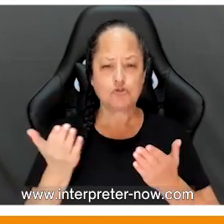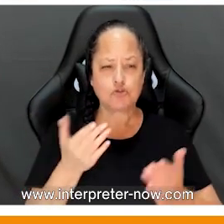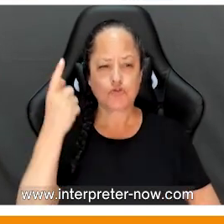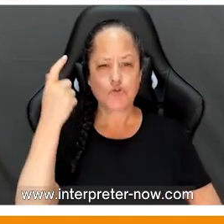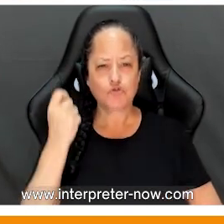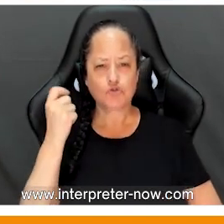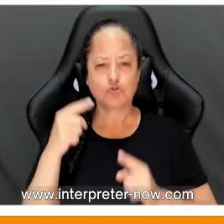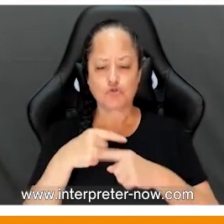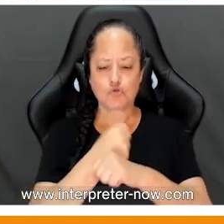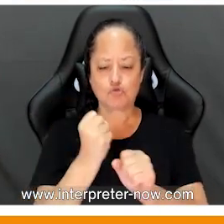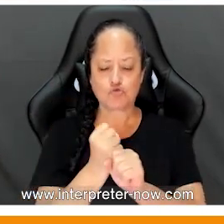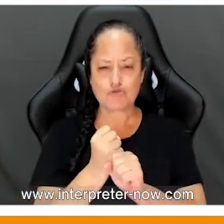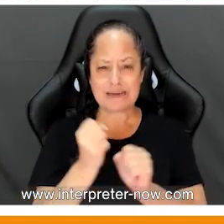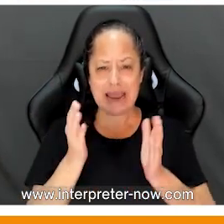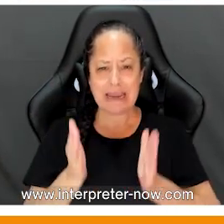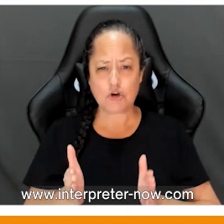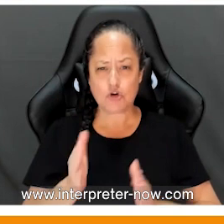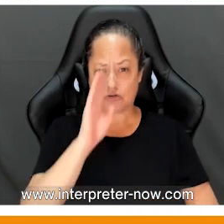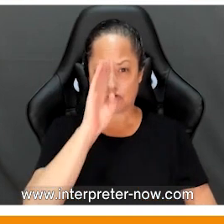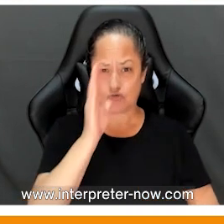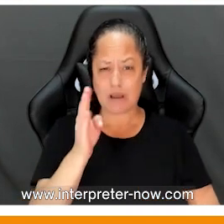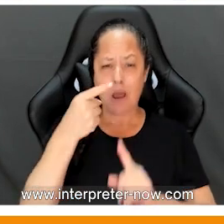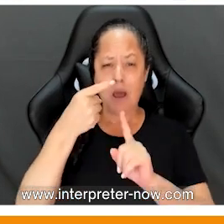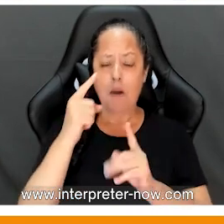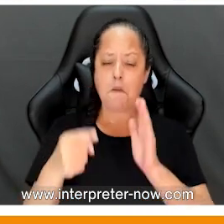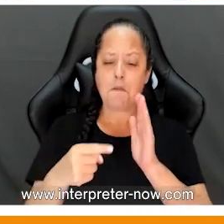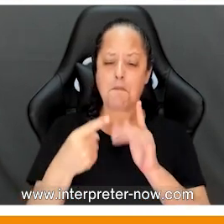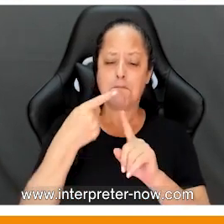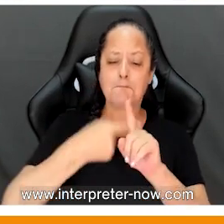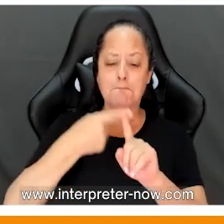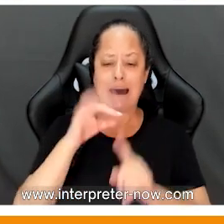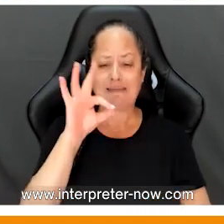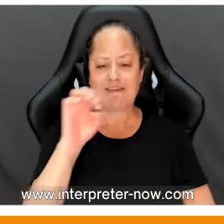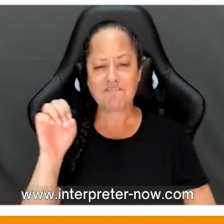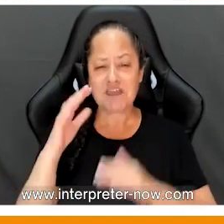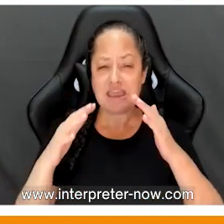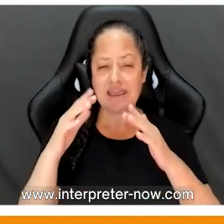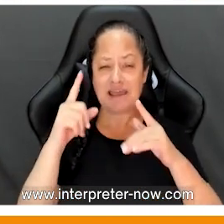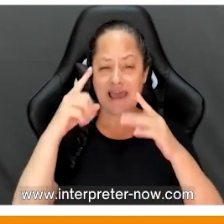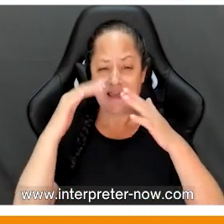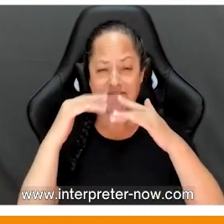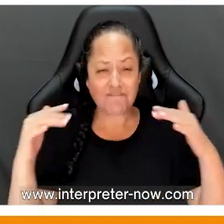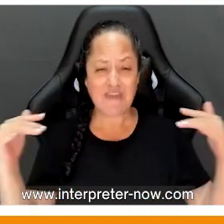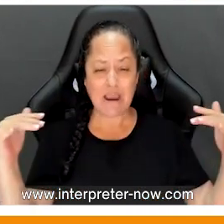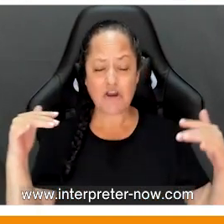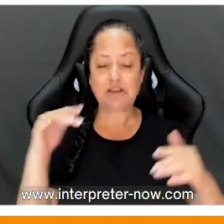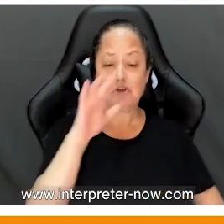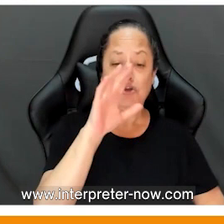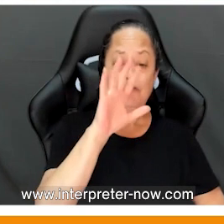where you subscribe directly to a creator, like a monthly fee. It could be $5, could be $25, whatever the creator decides.